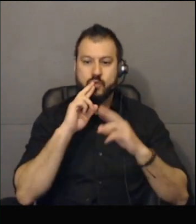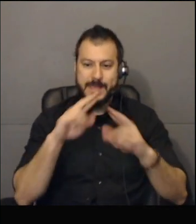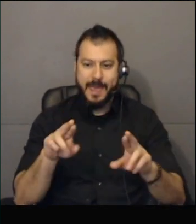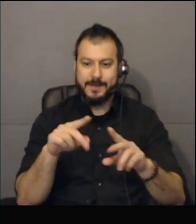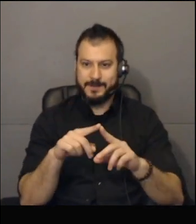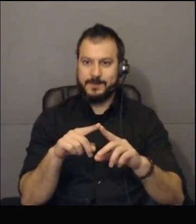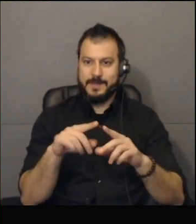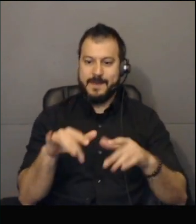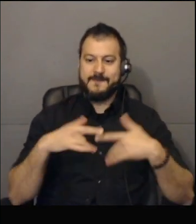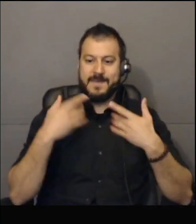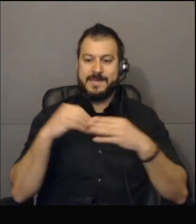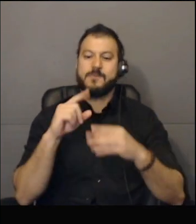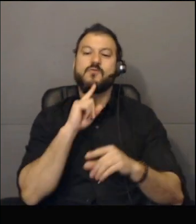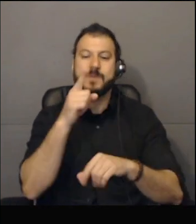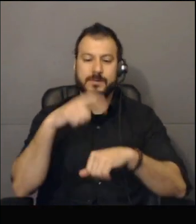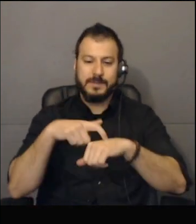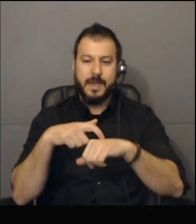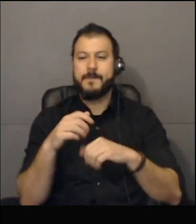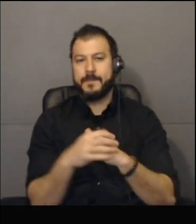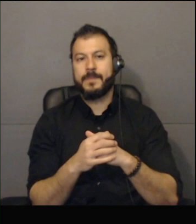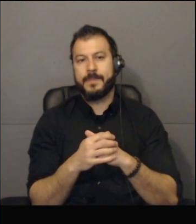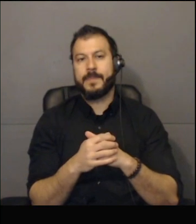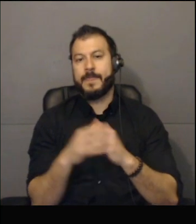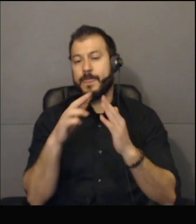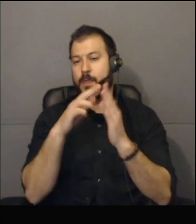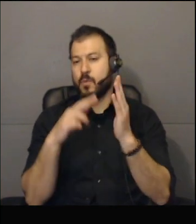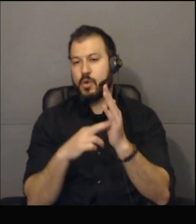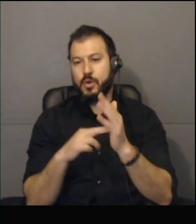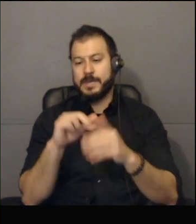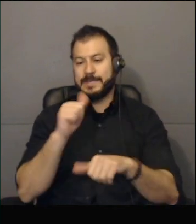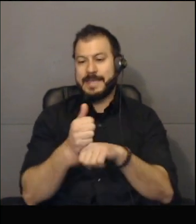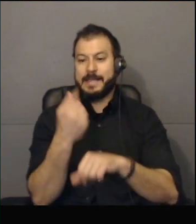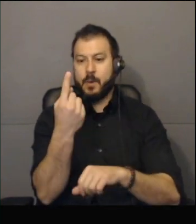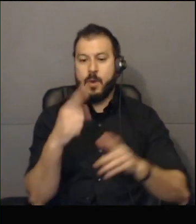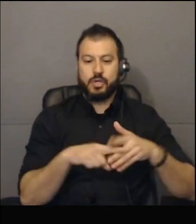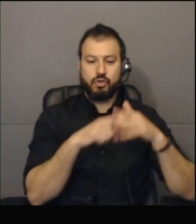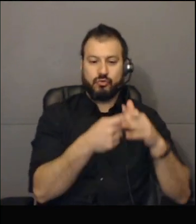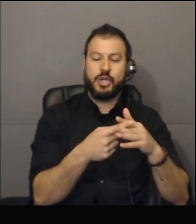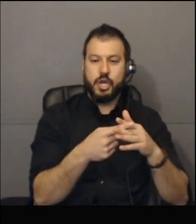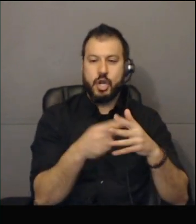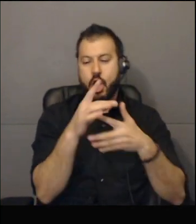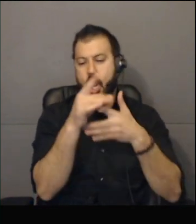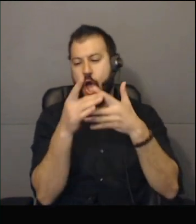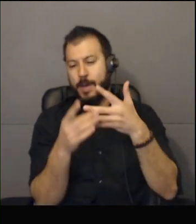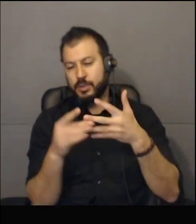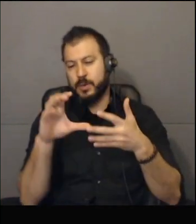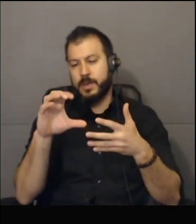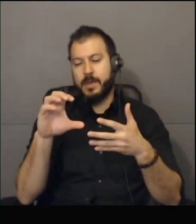A rule consists of exactly 1 trigger. An optional list of conditions and a typical and and